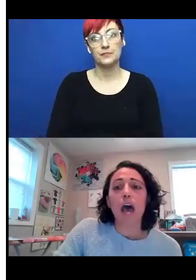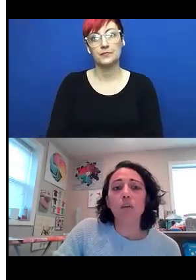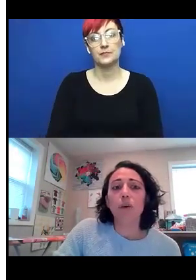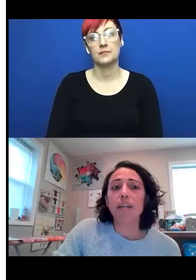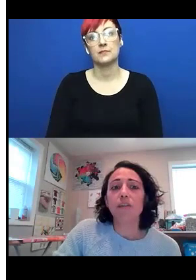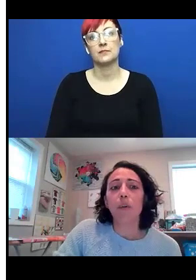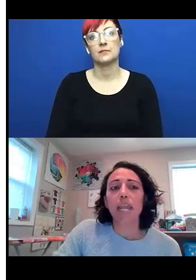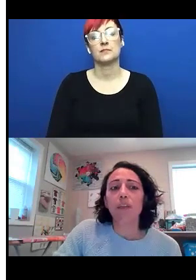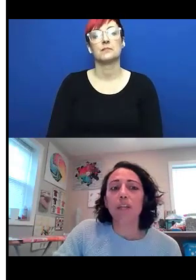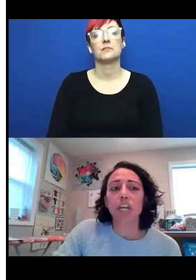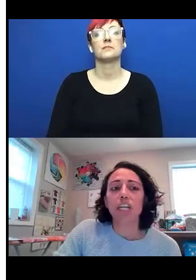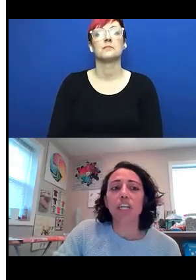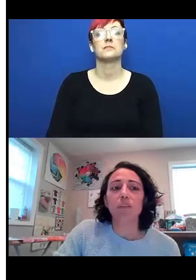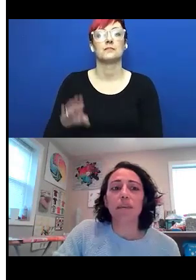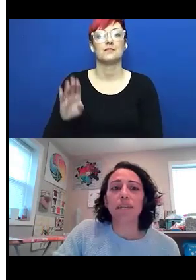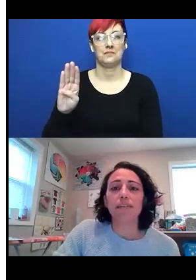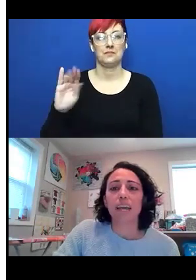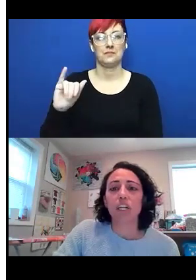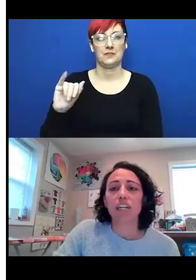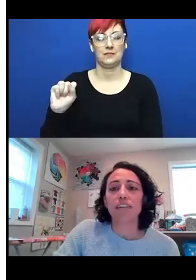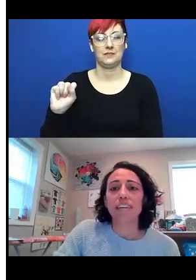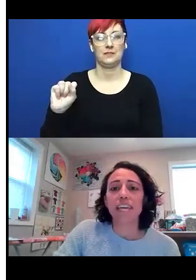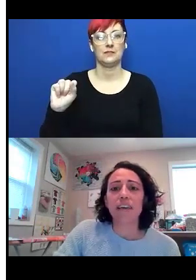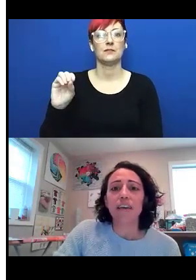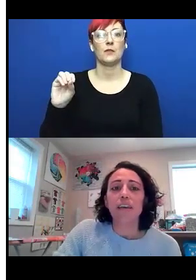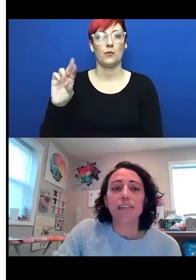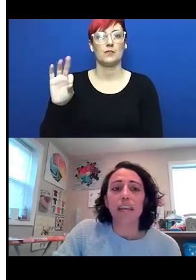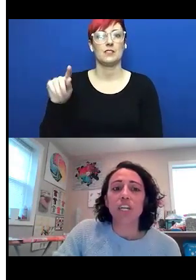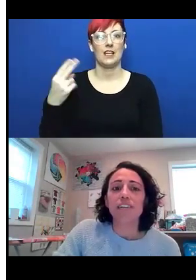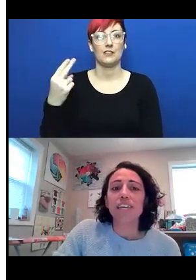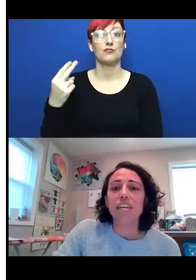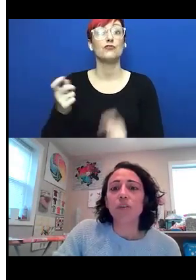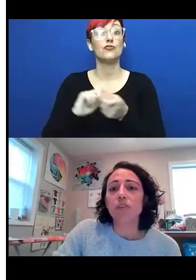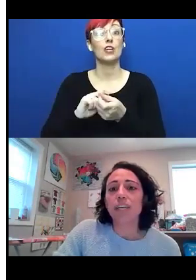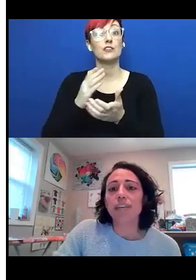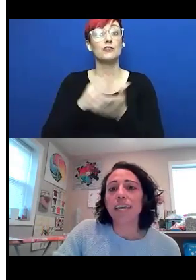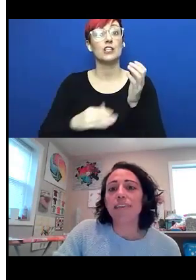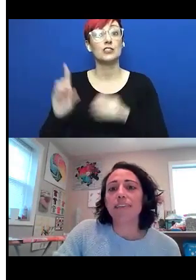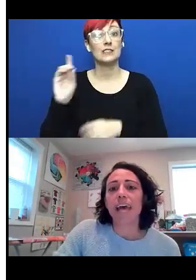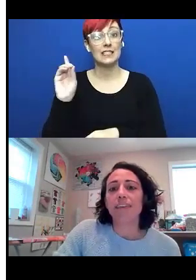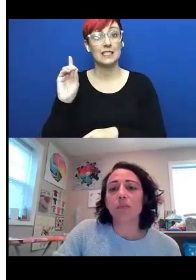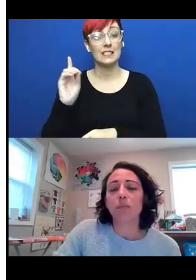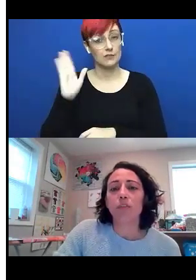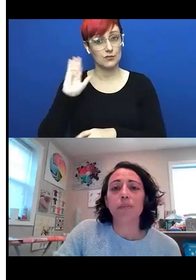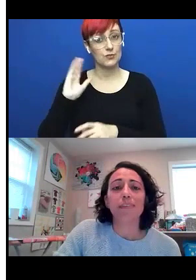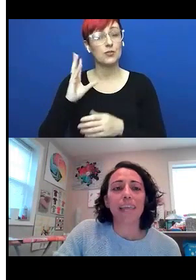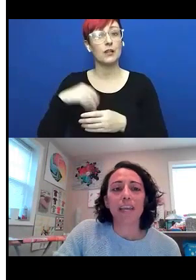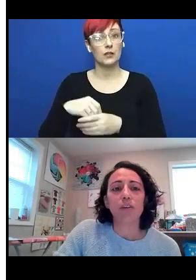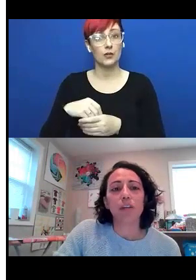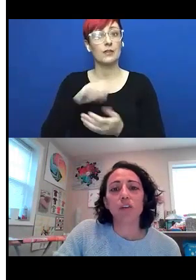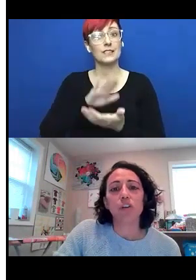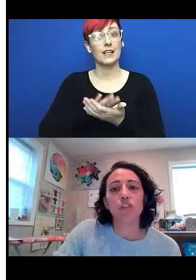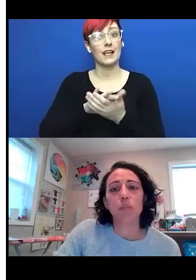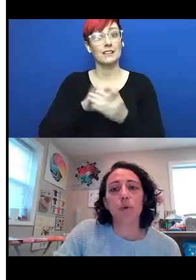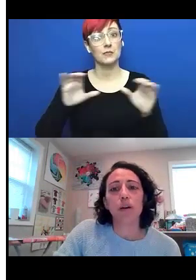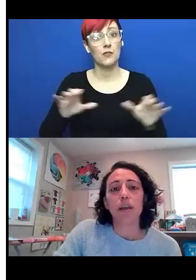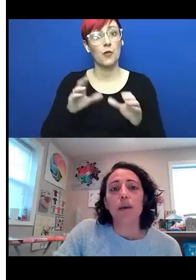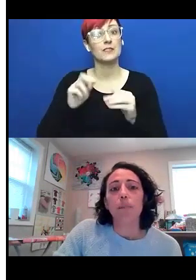Also wanted to point out the change that was made to Section D. Section D used to contain scholastic performance and research support